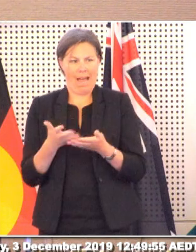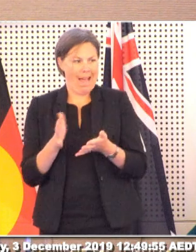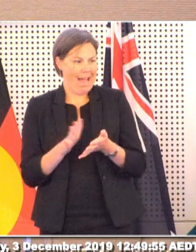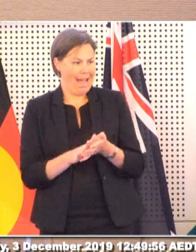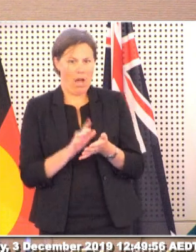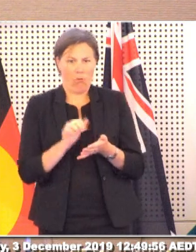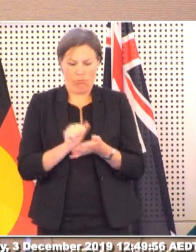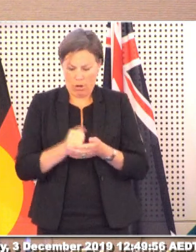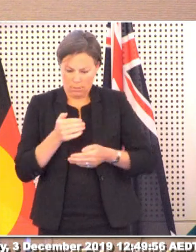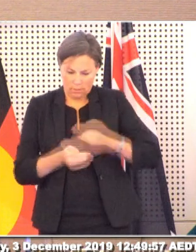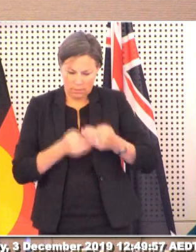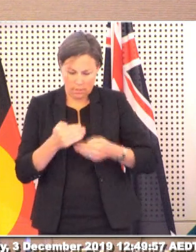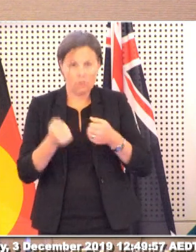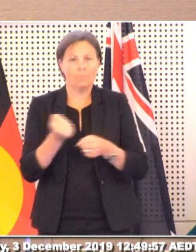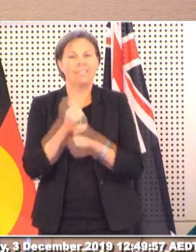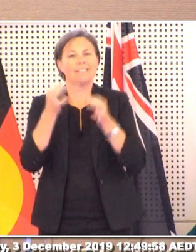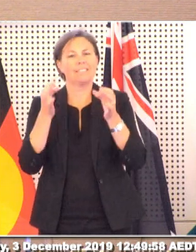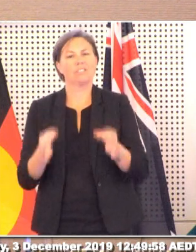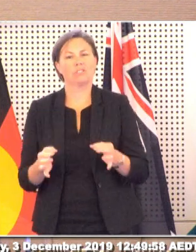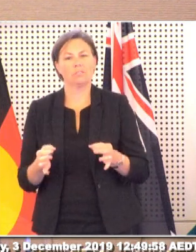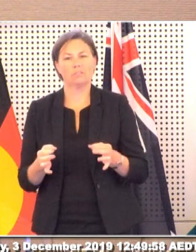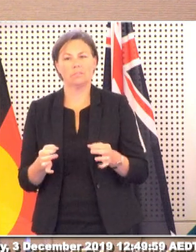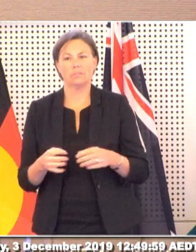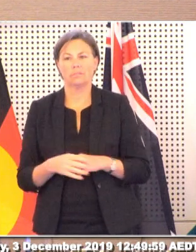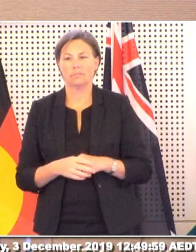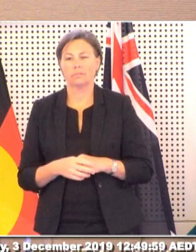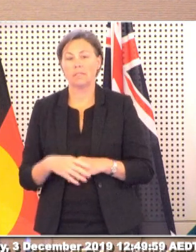- of this kind. Yes. Well, the office has a range of practice guidelines.